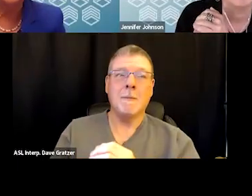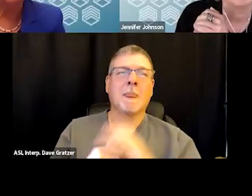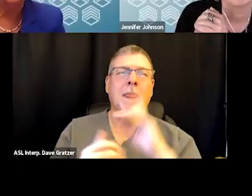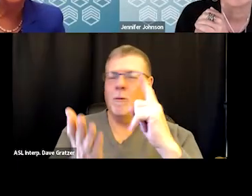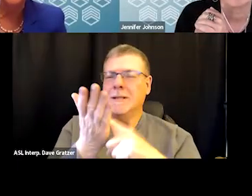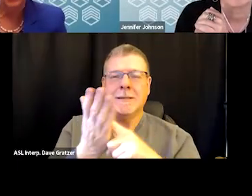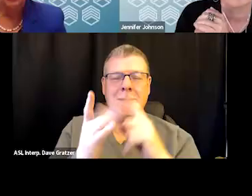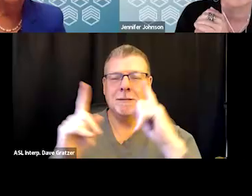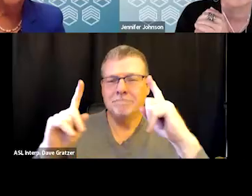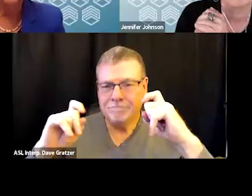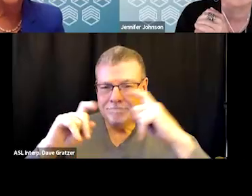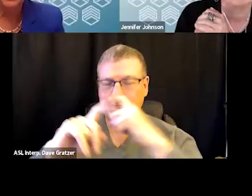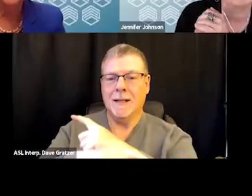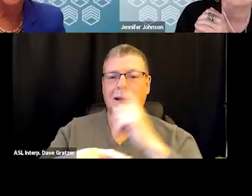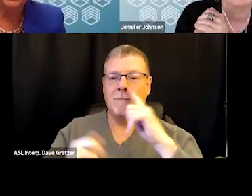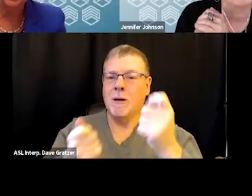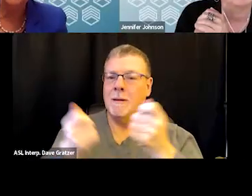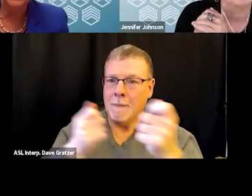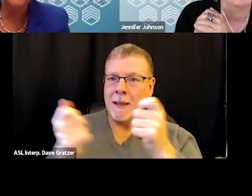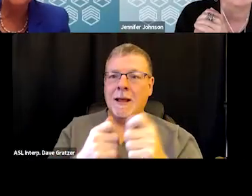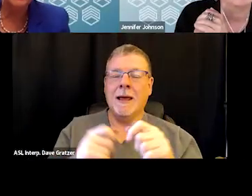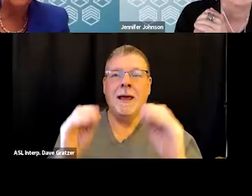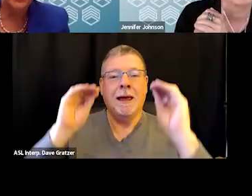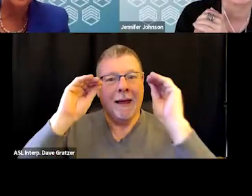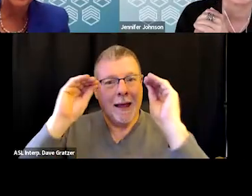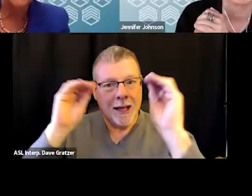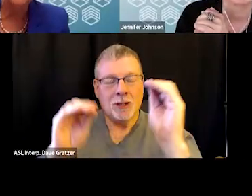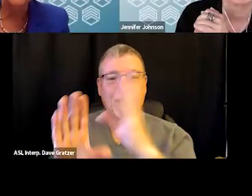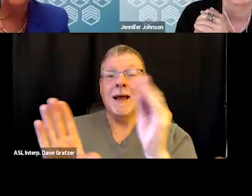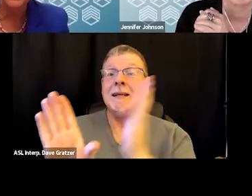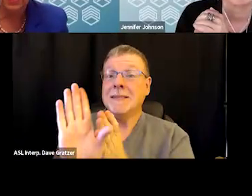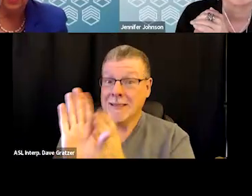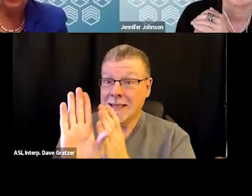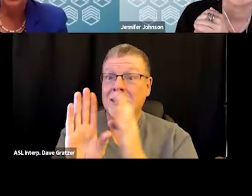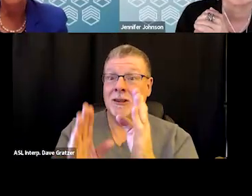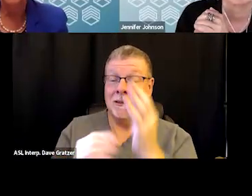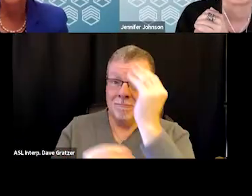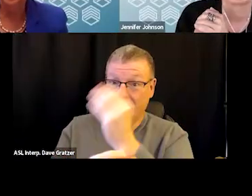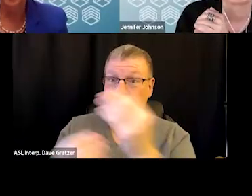the complexities of managing agitation and psychiatric symptoms, uh, in the